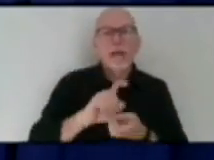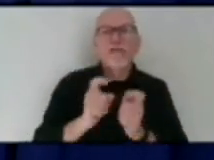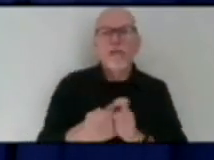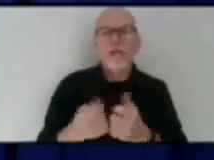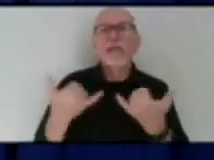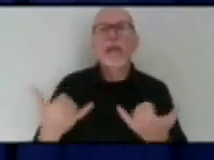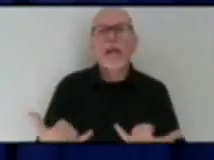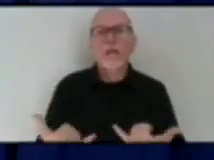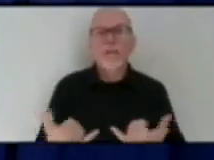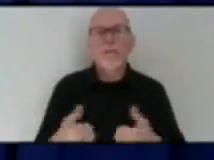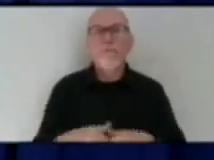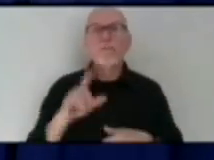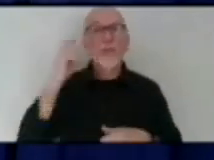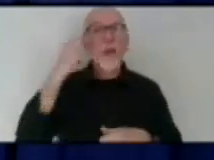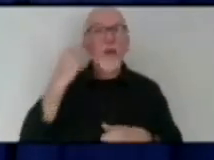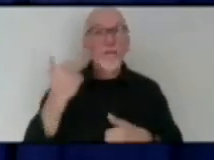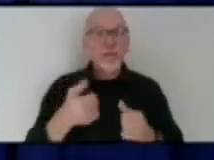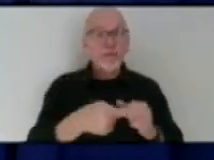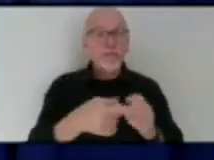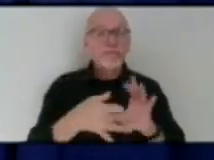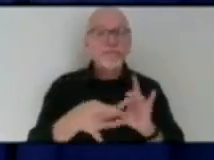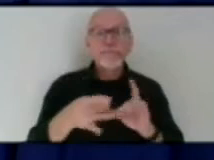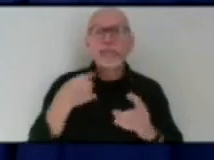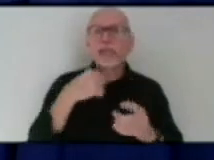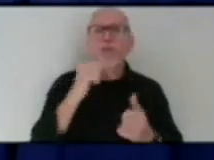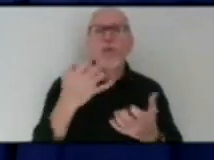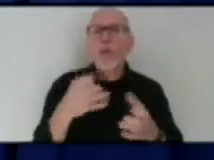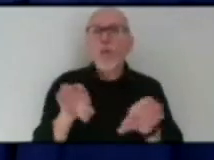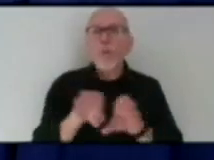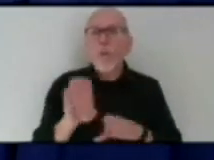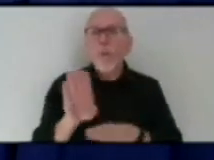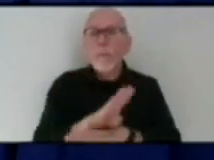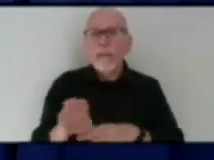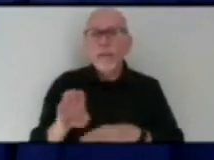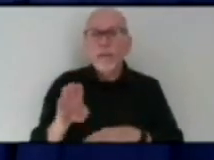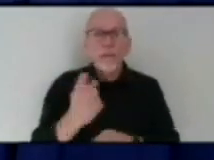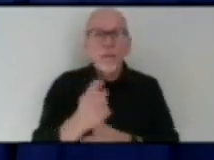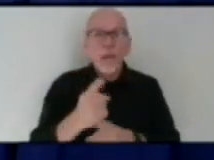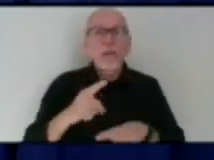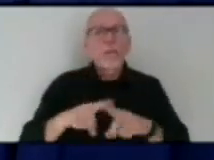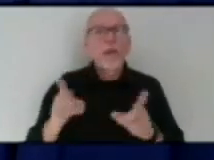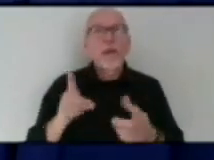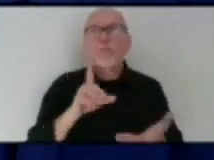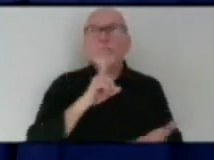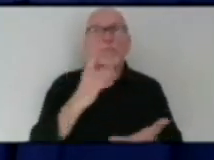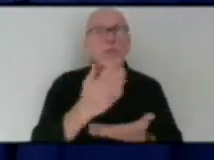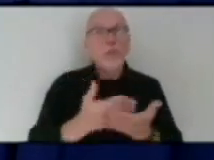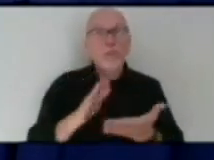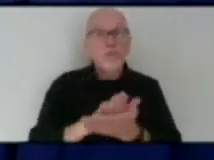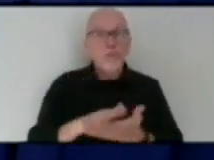you know, the governor's talking about not wanting to close businesses down. But the reality is some of our schools are having trouble staying open because